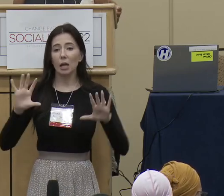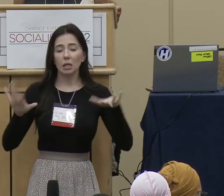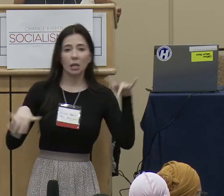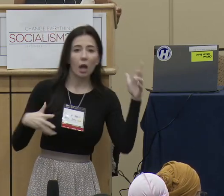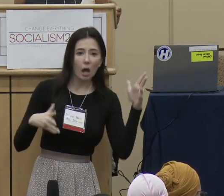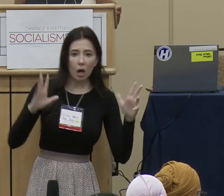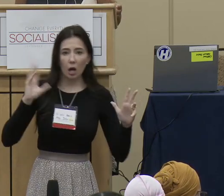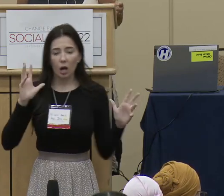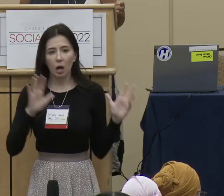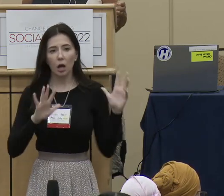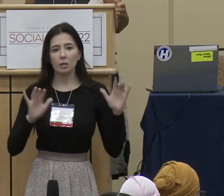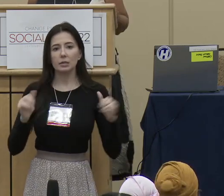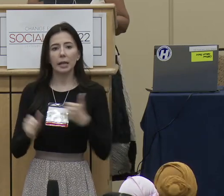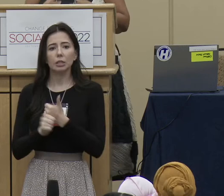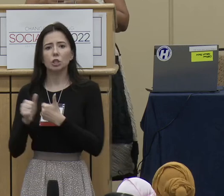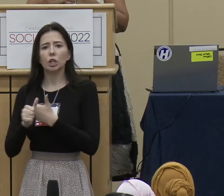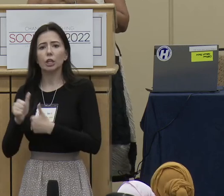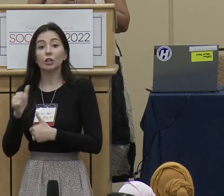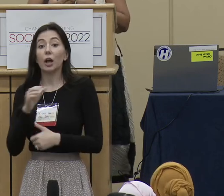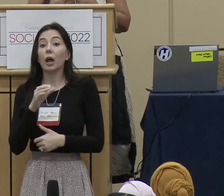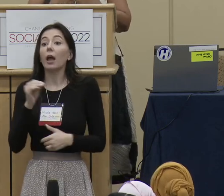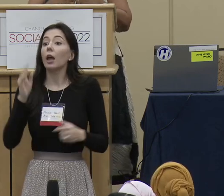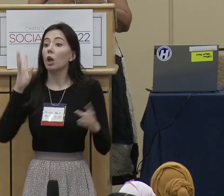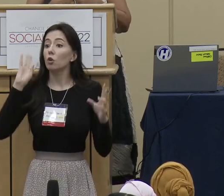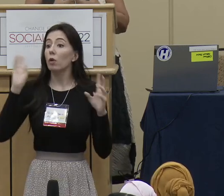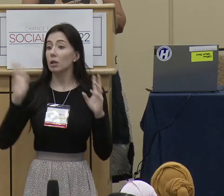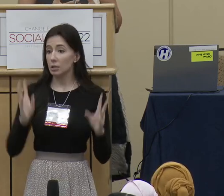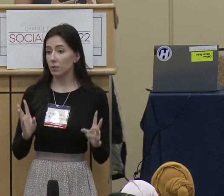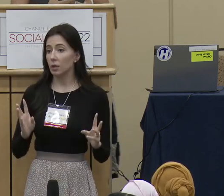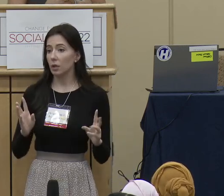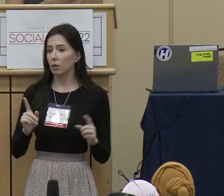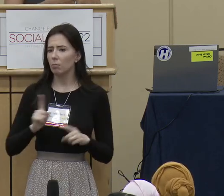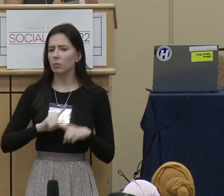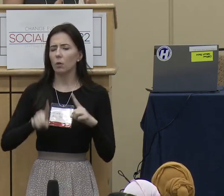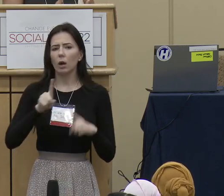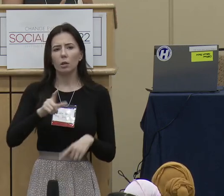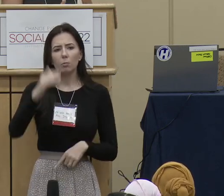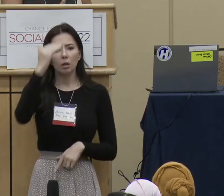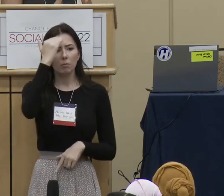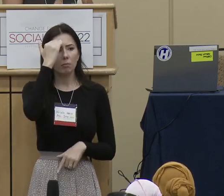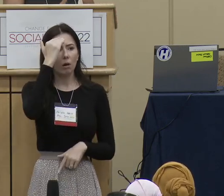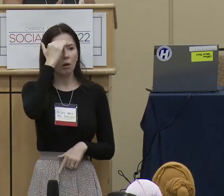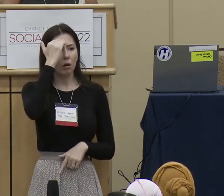and danger and creativity. But we have to be mindful of the